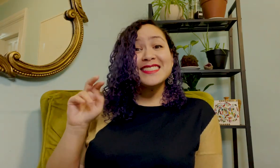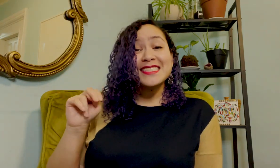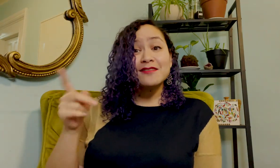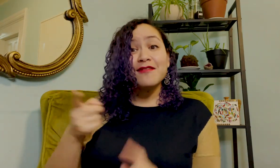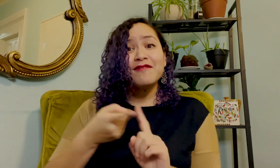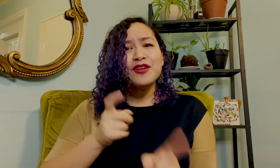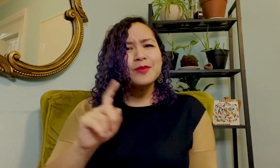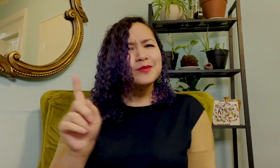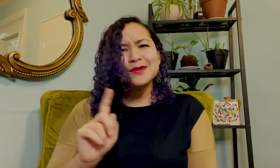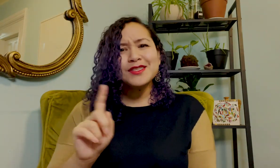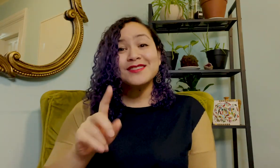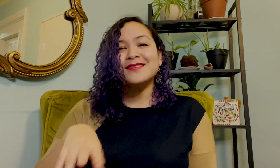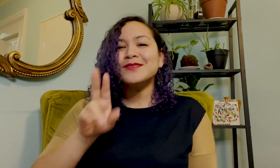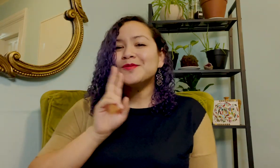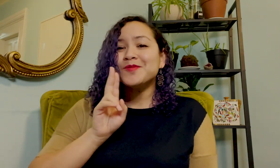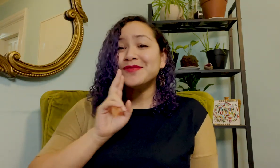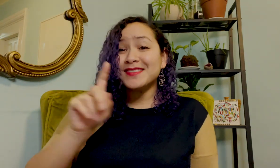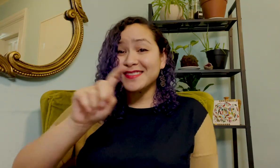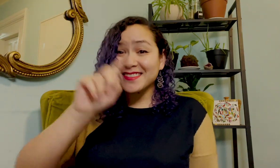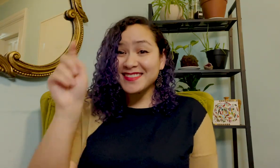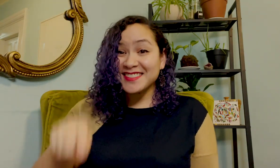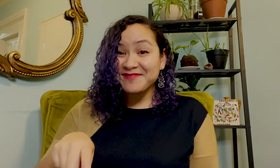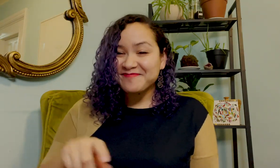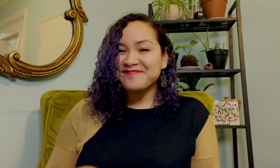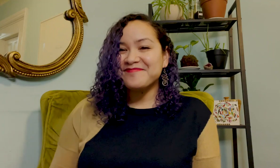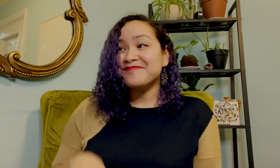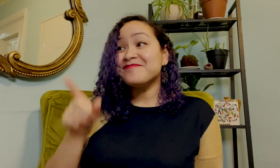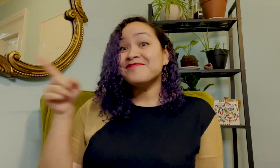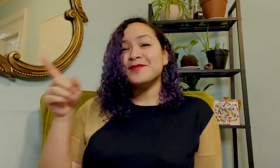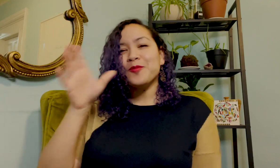Justin Perez is from Houston Texas